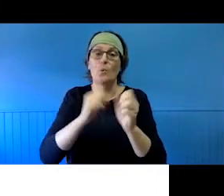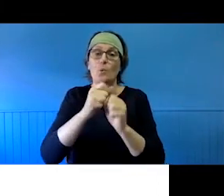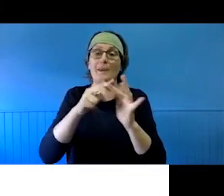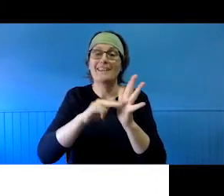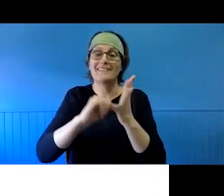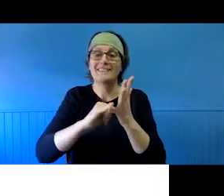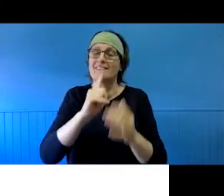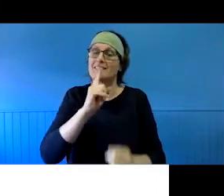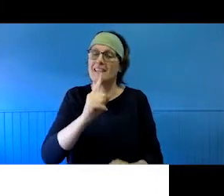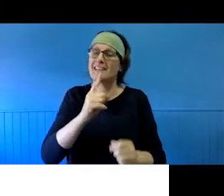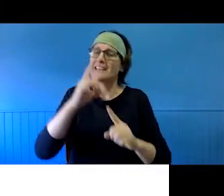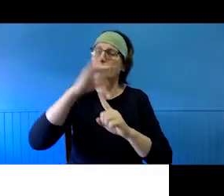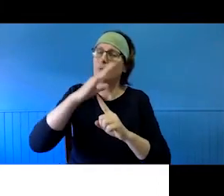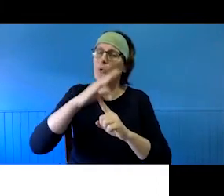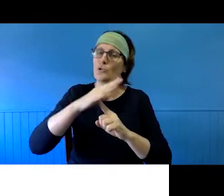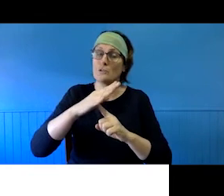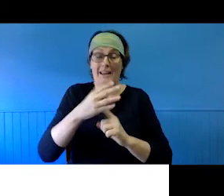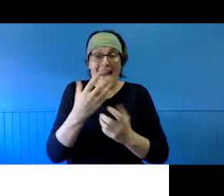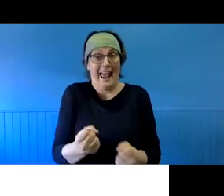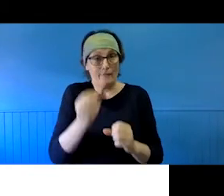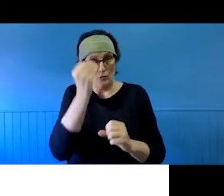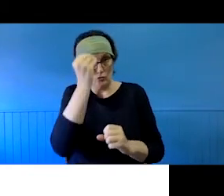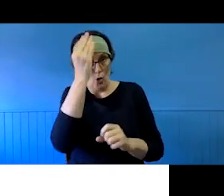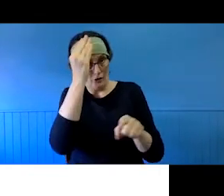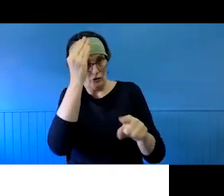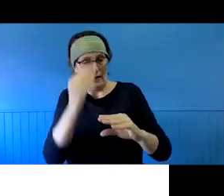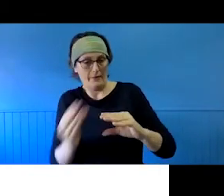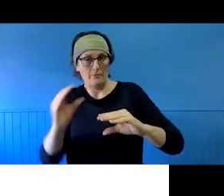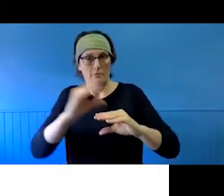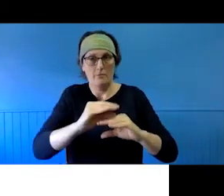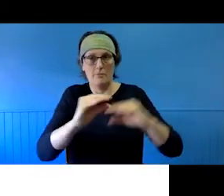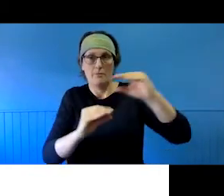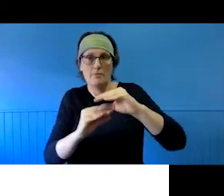content knowledge or motor skill ability which is really important in music learning.